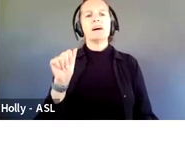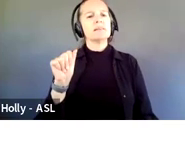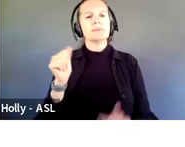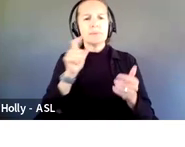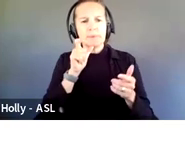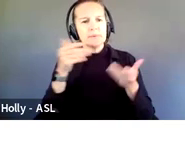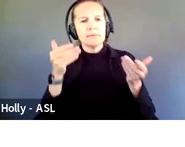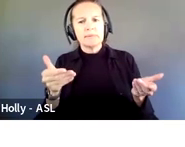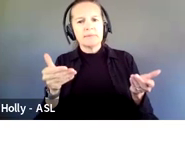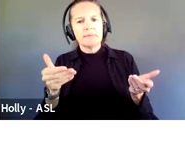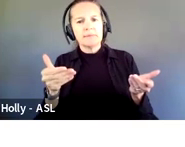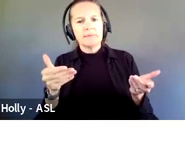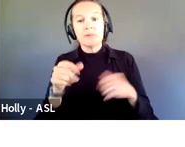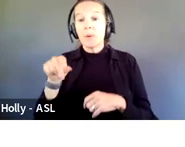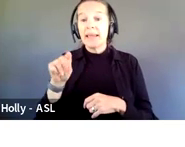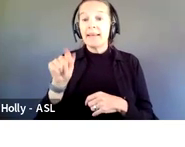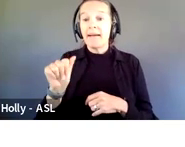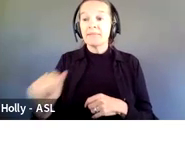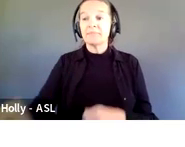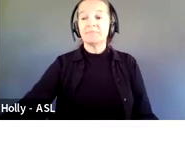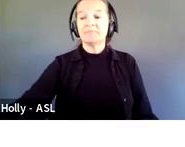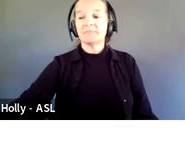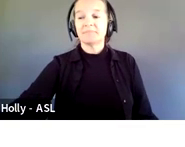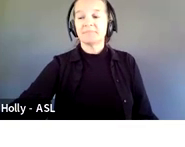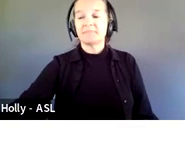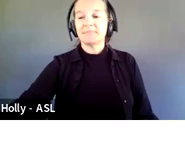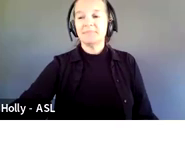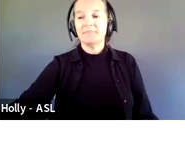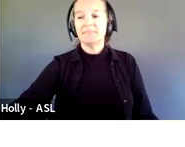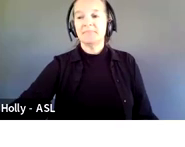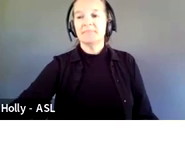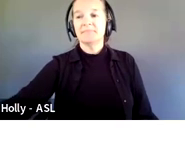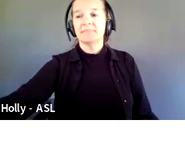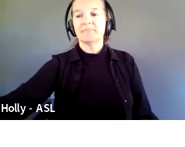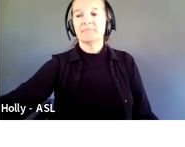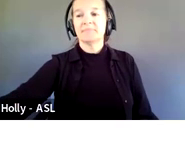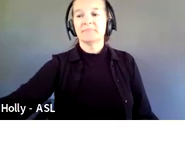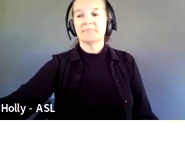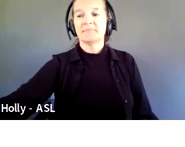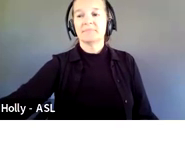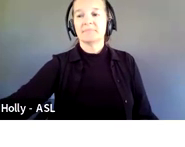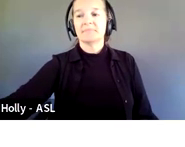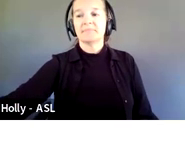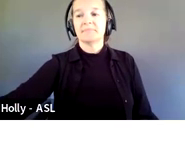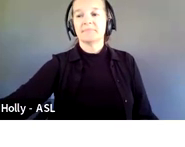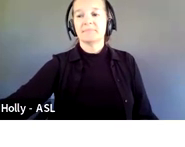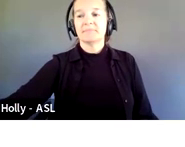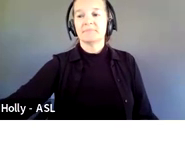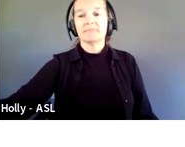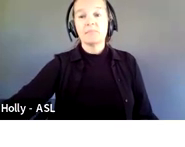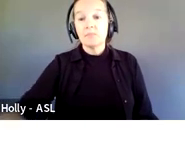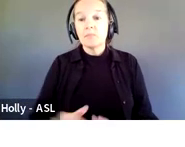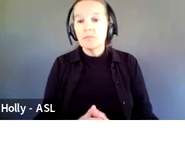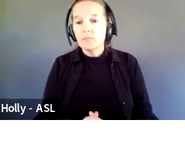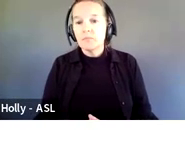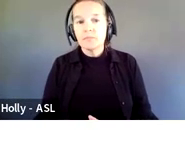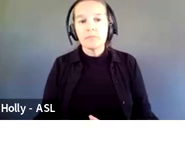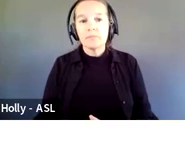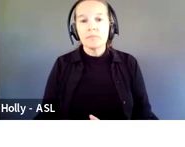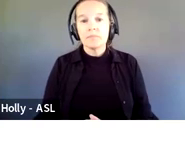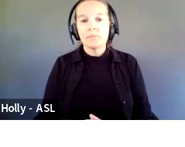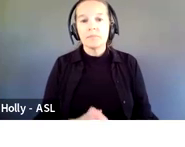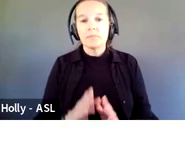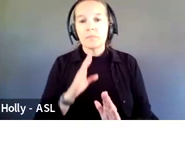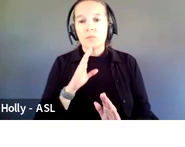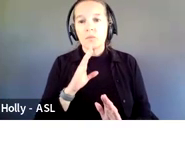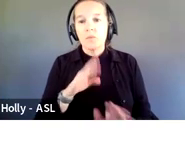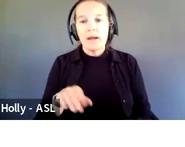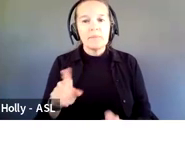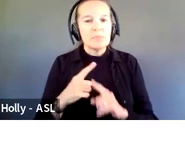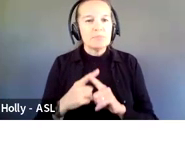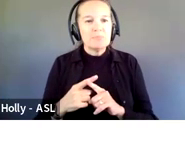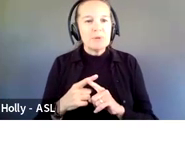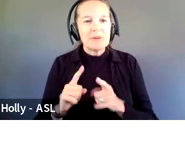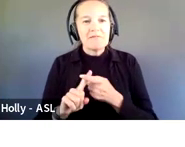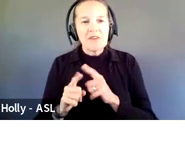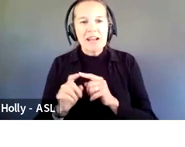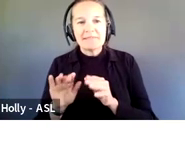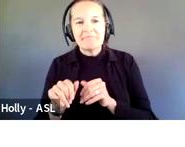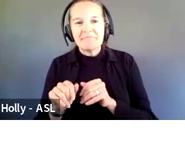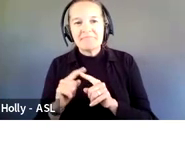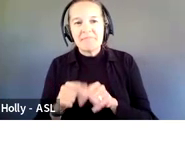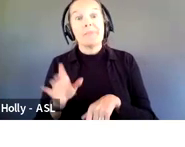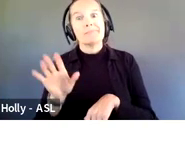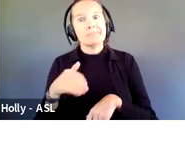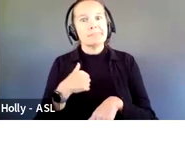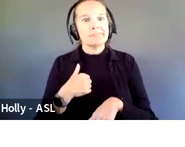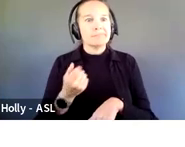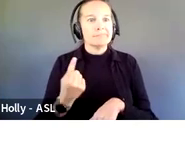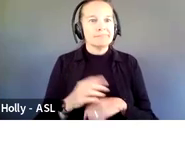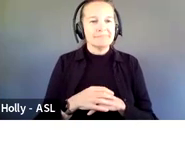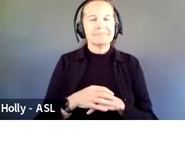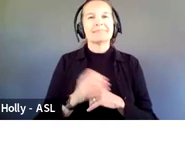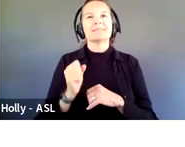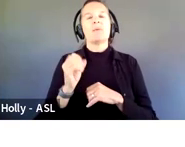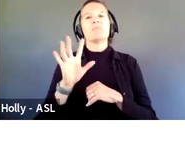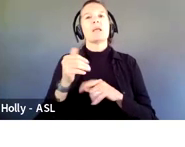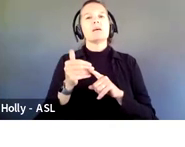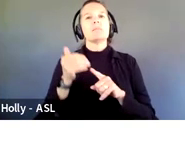it's all you. You're muted, friend. QUITA: Got it. Before we go into the